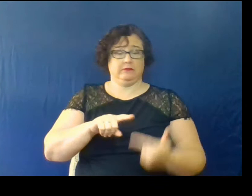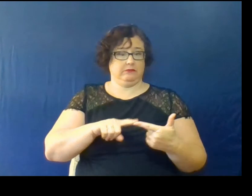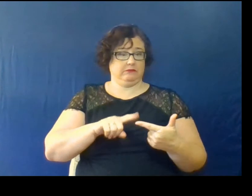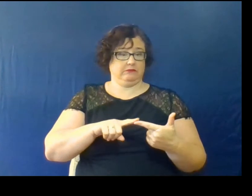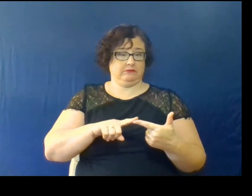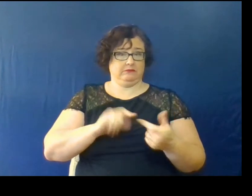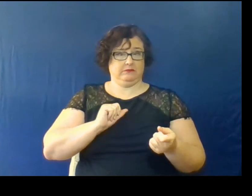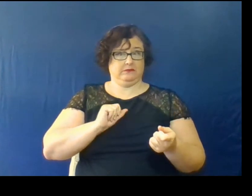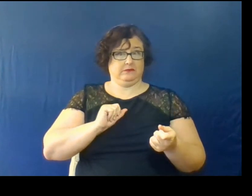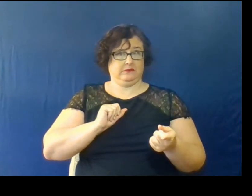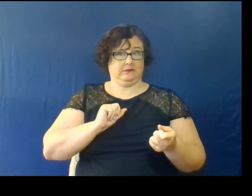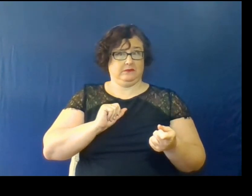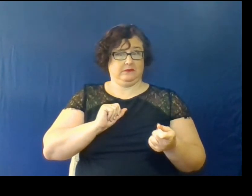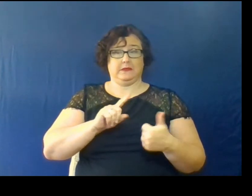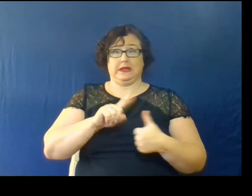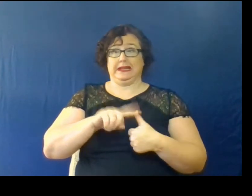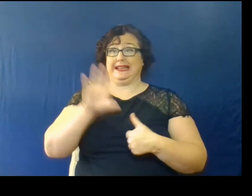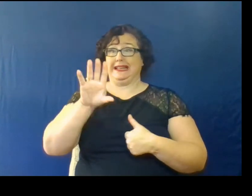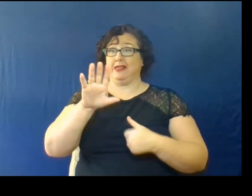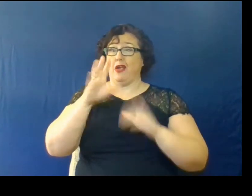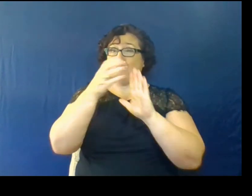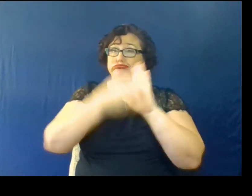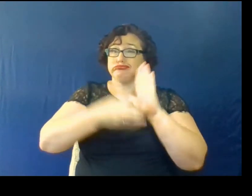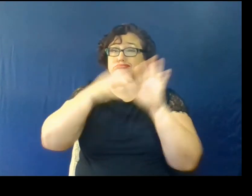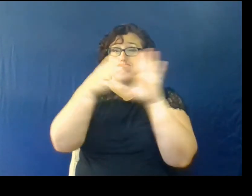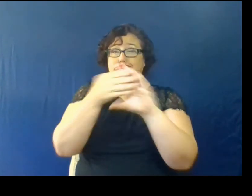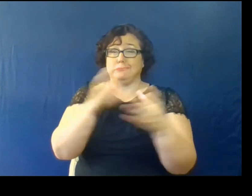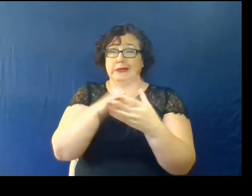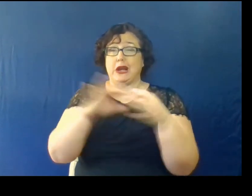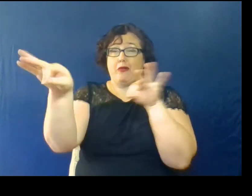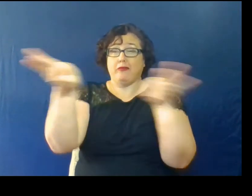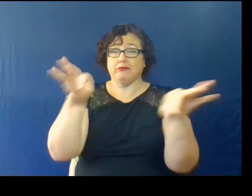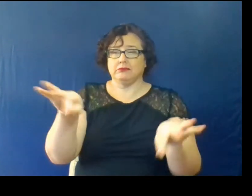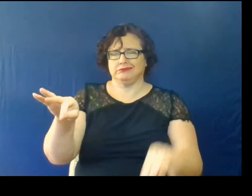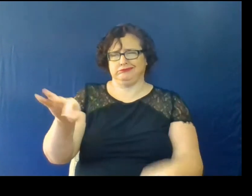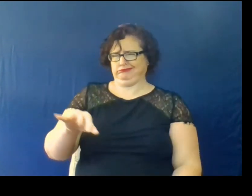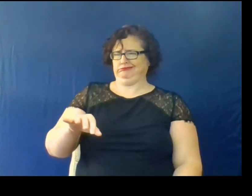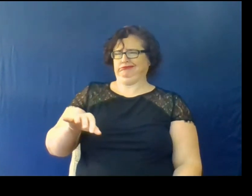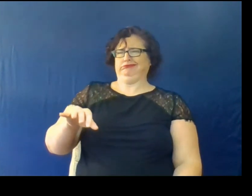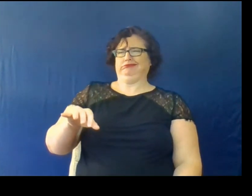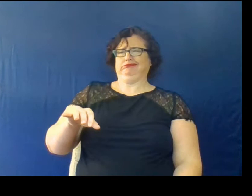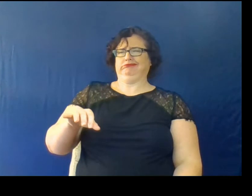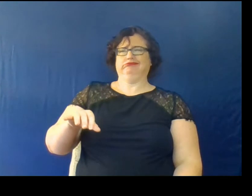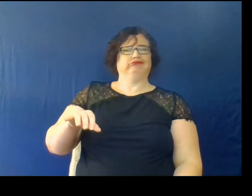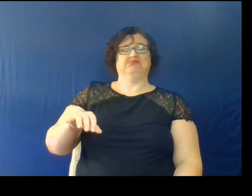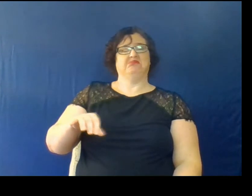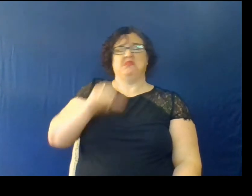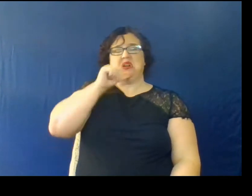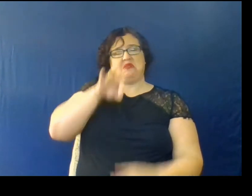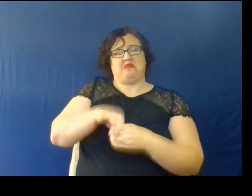in their in their narrative that's a big flag for me. So I do that research and I make sure that